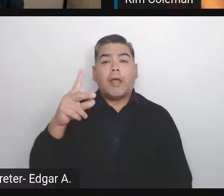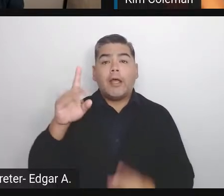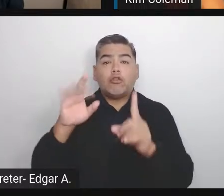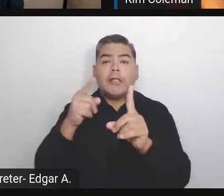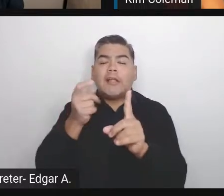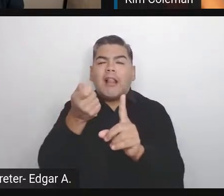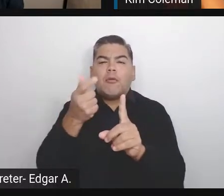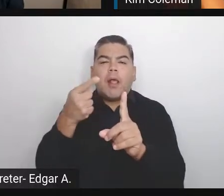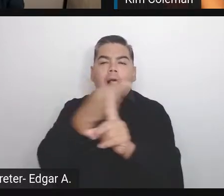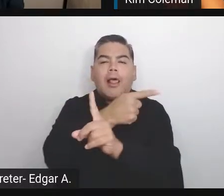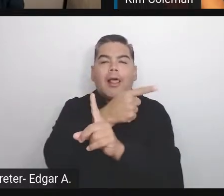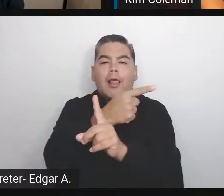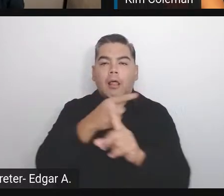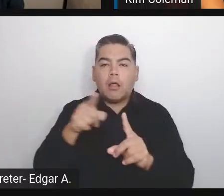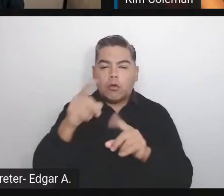looking back at my notes.